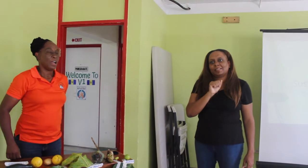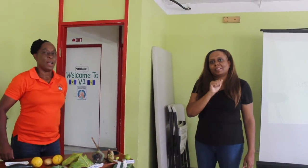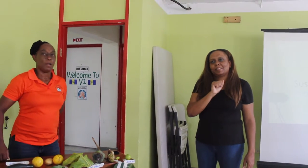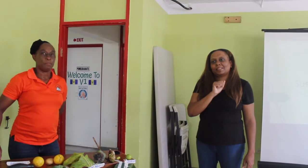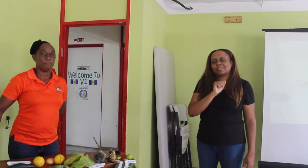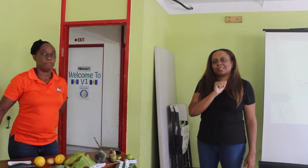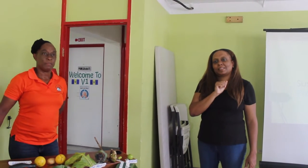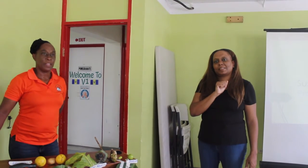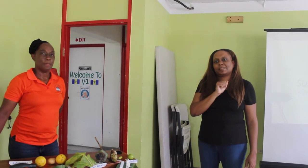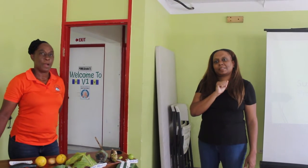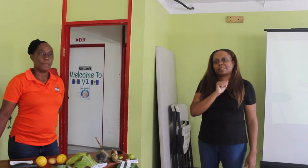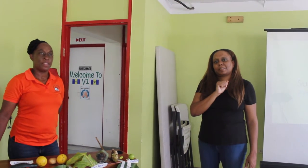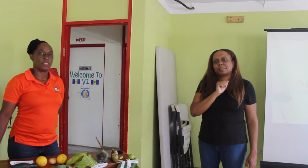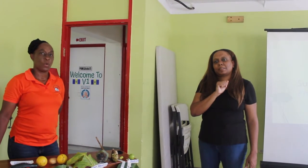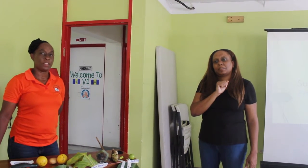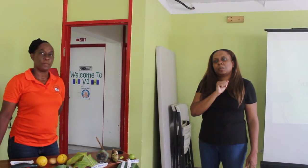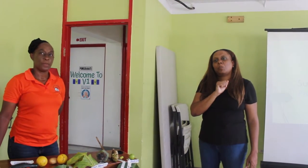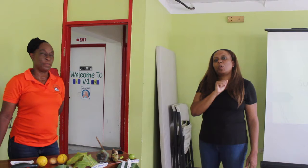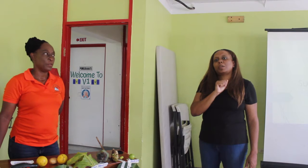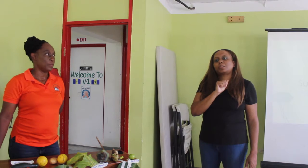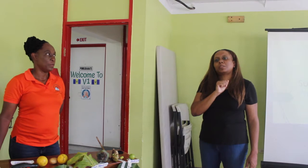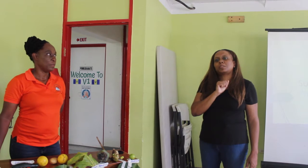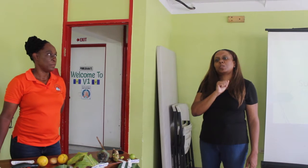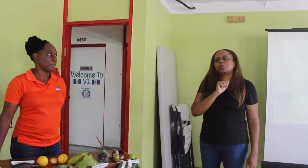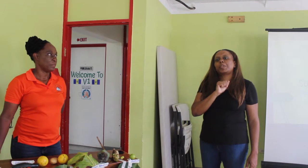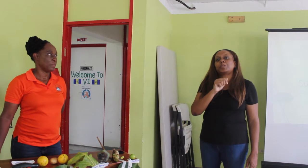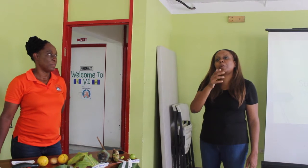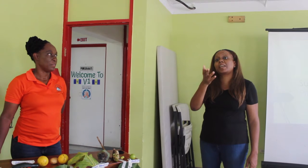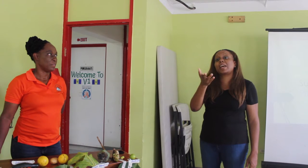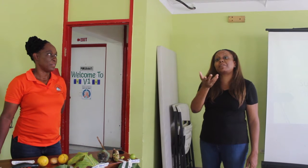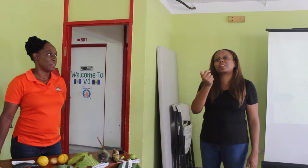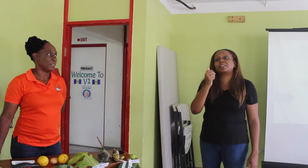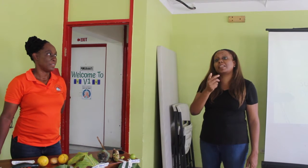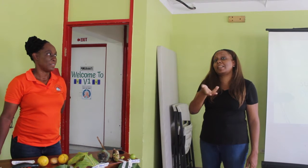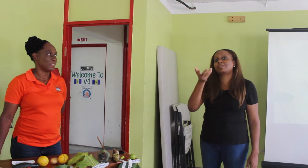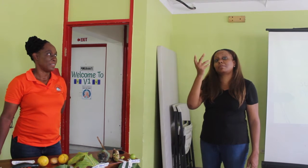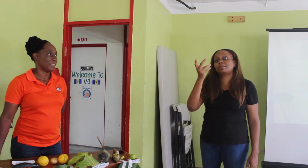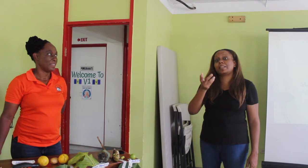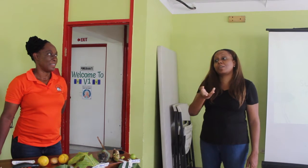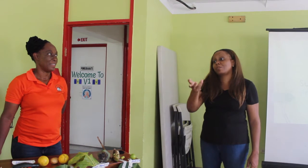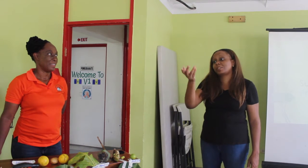um in barbados what some people do so what do you do i have to cut again and let that grow